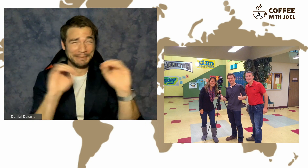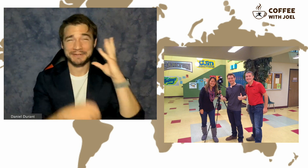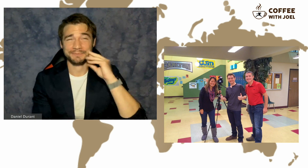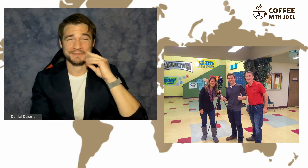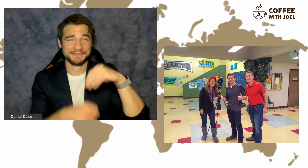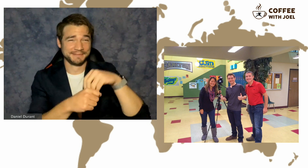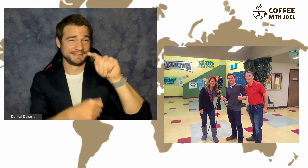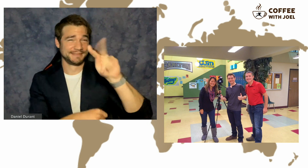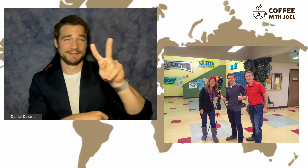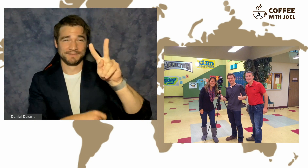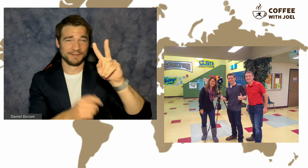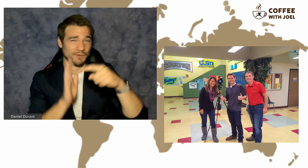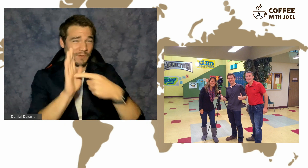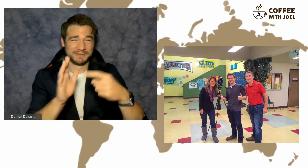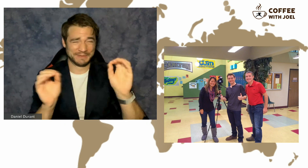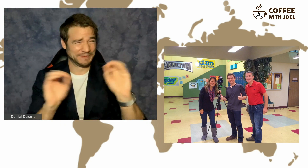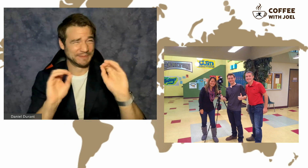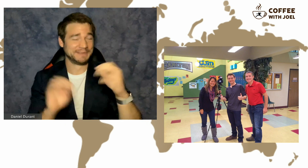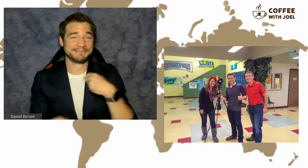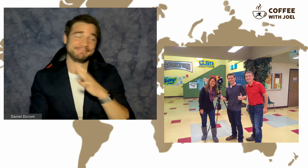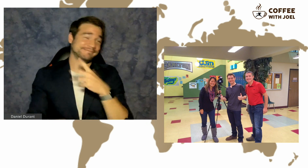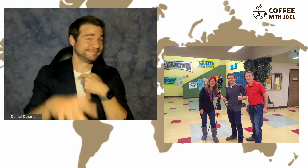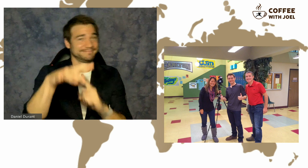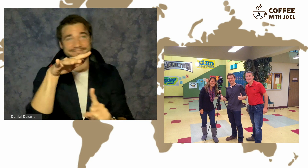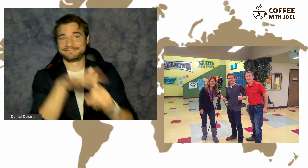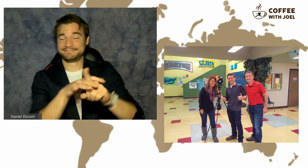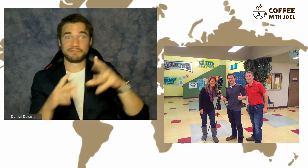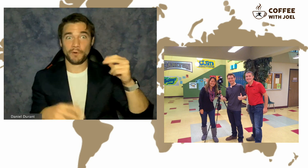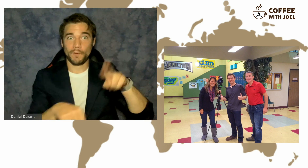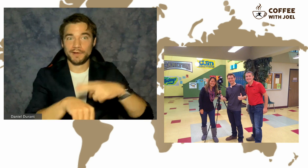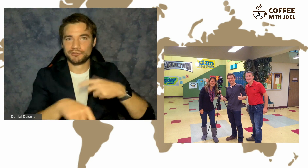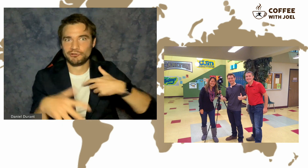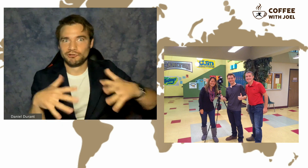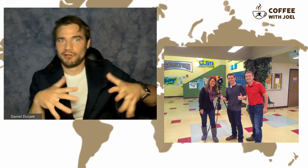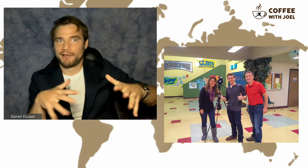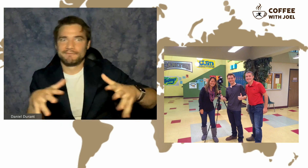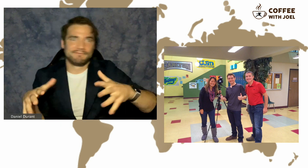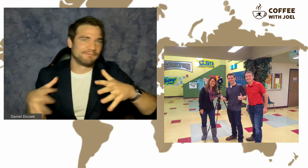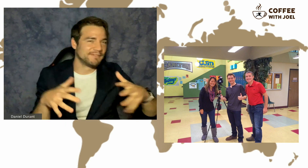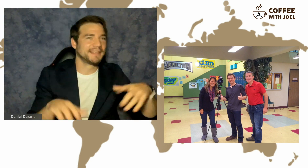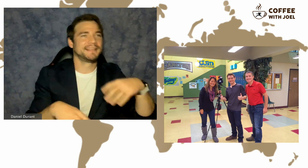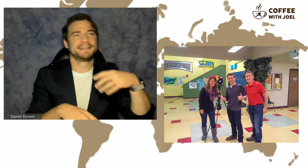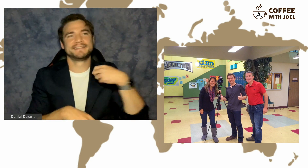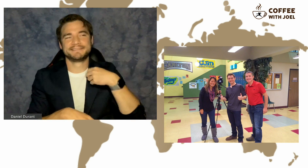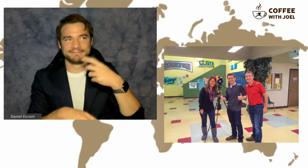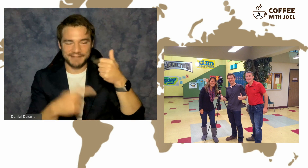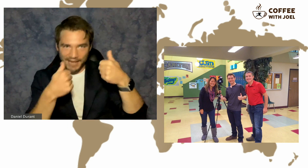At that time I had no experience in any TV roles, so I showed up, and of course, I was nervous!